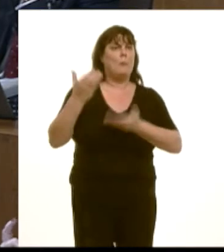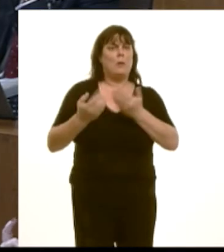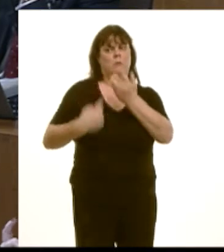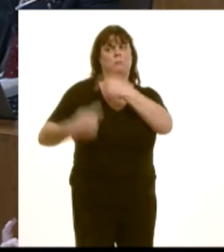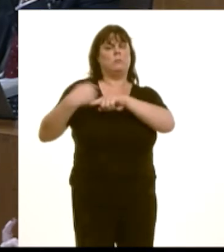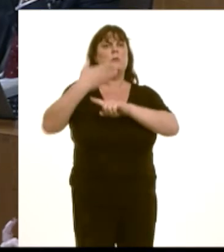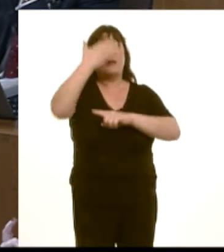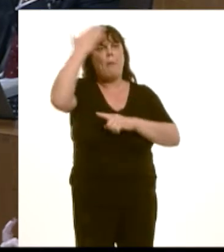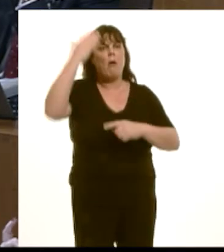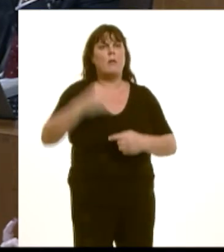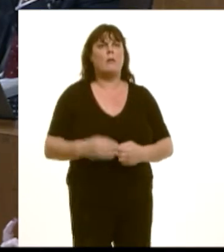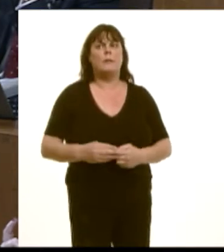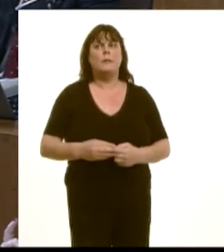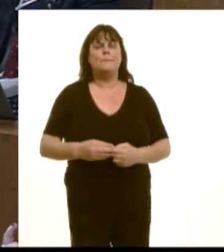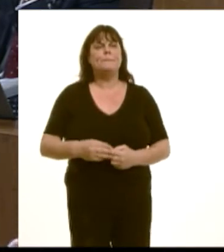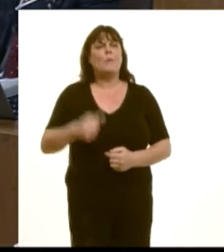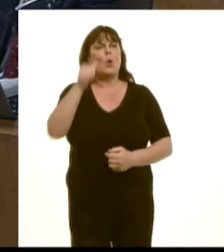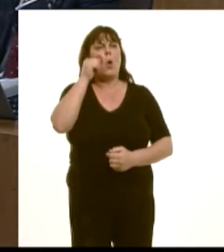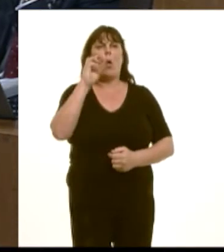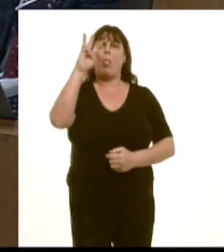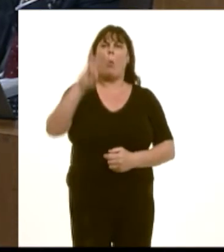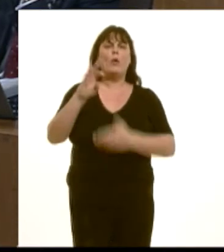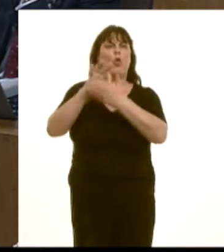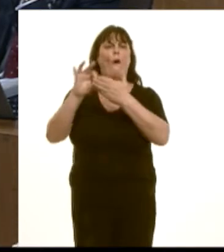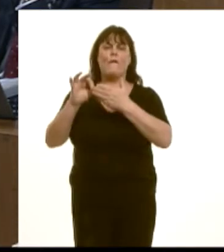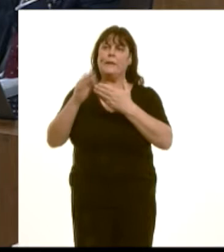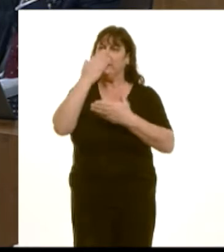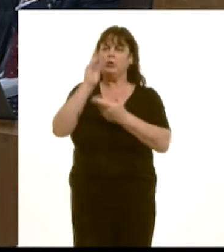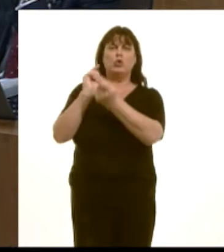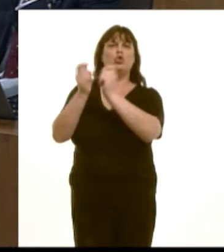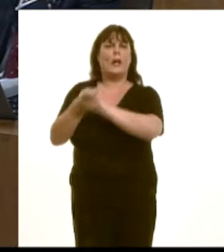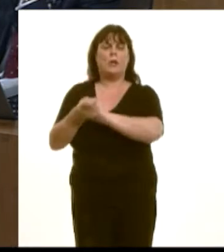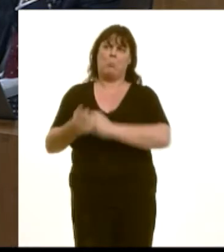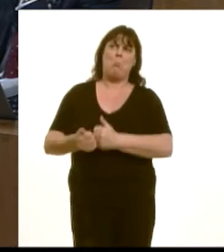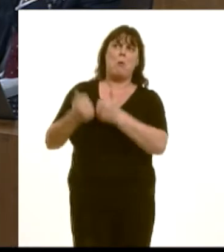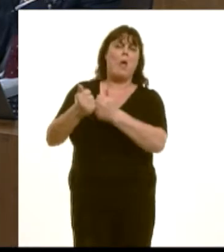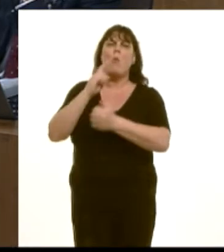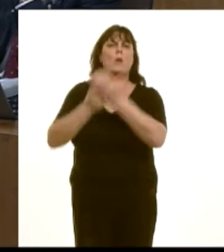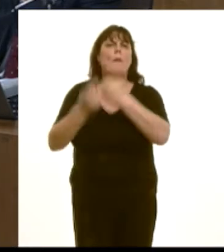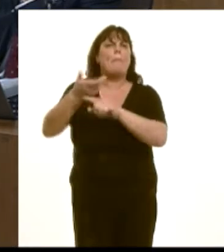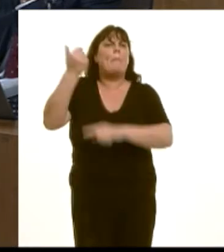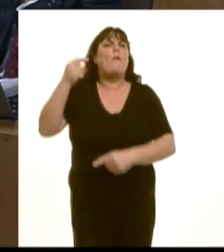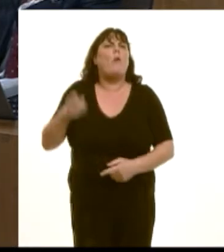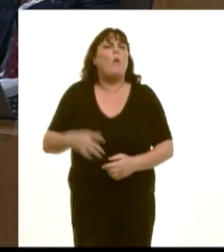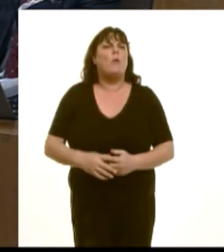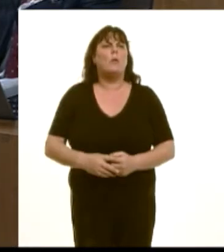say that the change of tone in the Wales Office has been helfpul, I do not think that this would ever have happened under the previous Secretary of State, and I welcome the fact